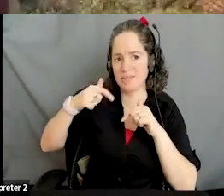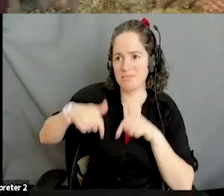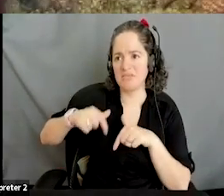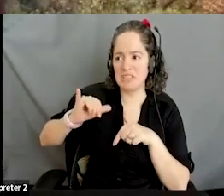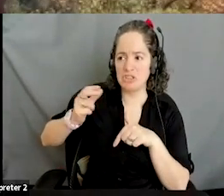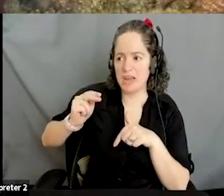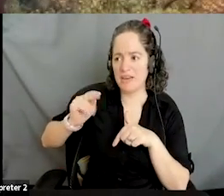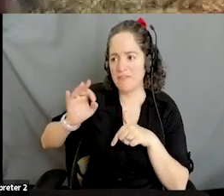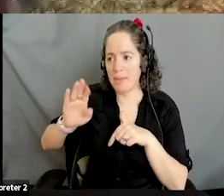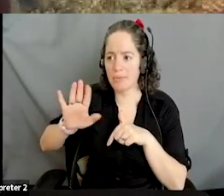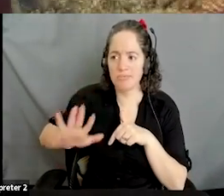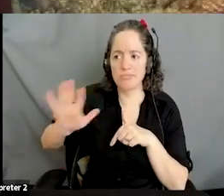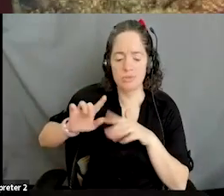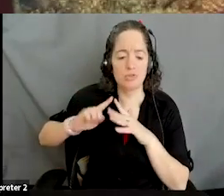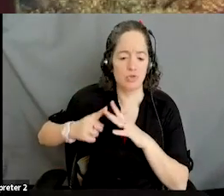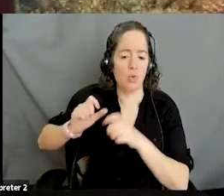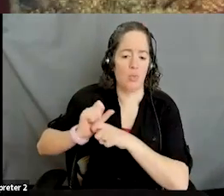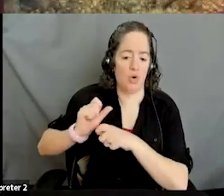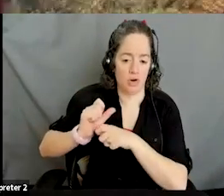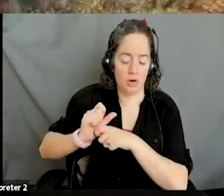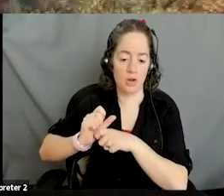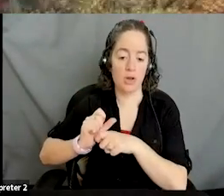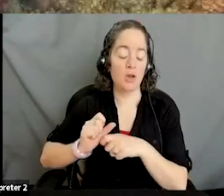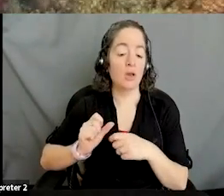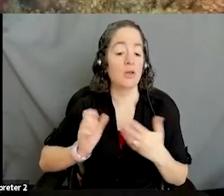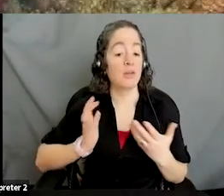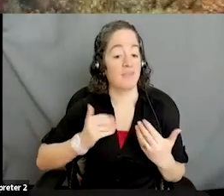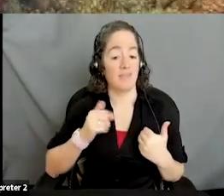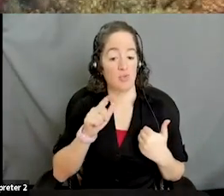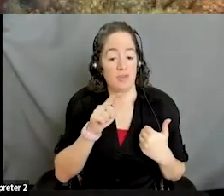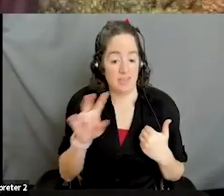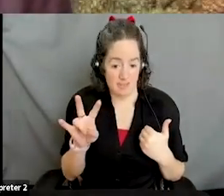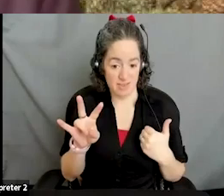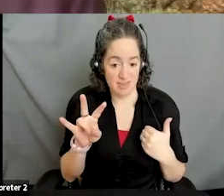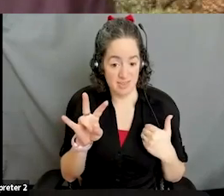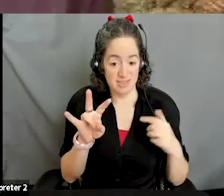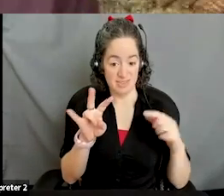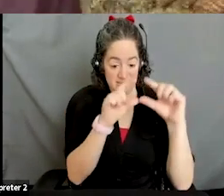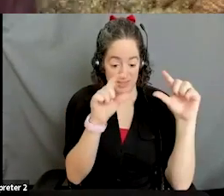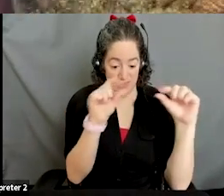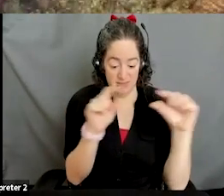Out of 27 fields that are available for users to choose from in the core plug-in,